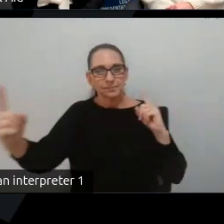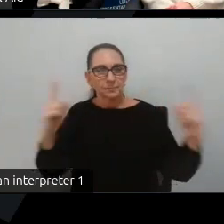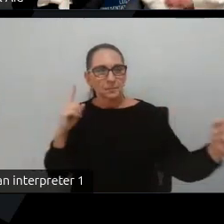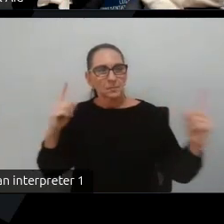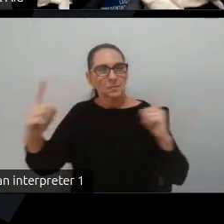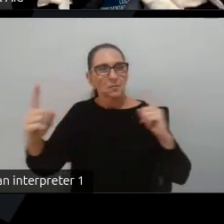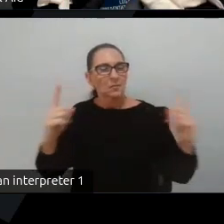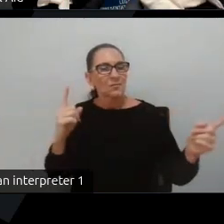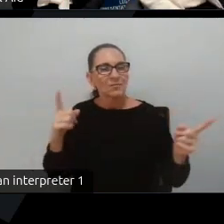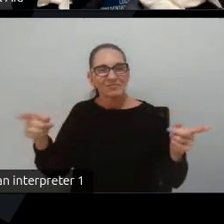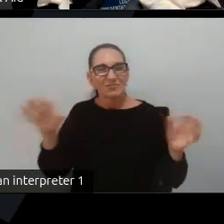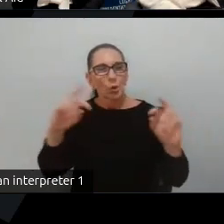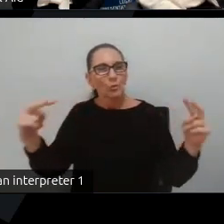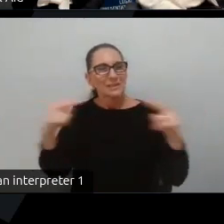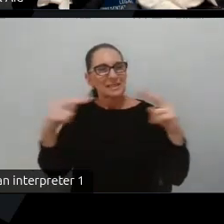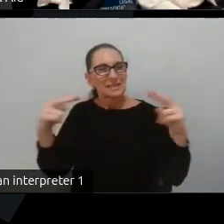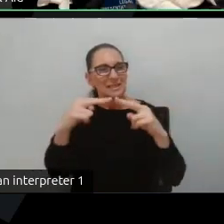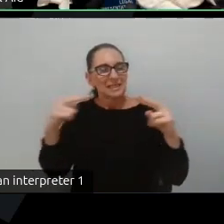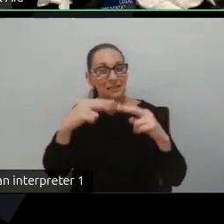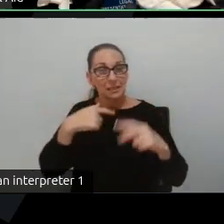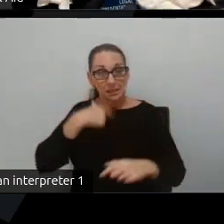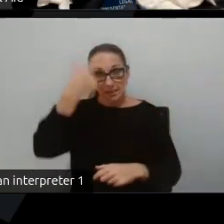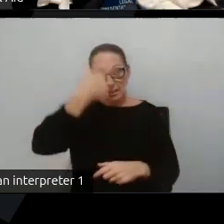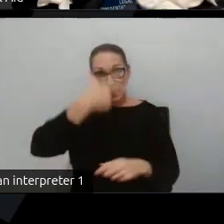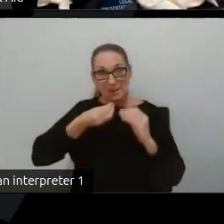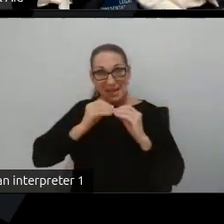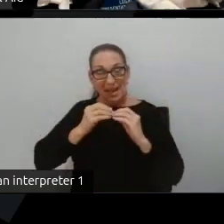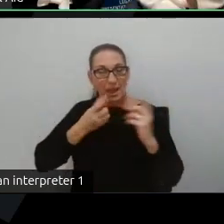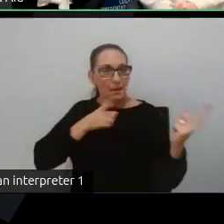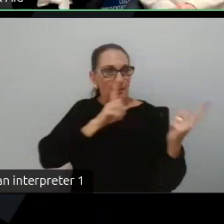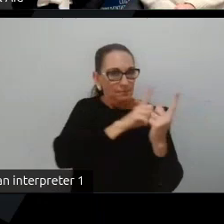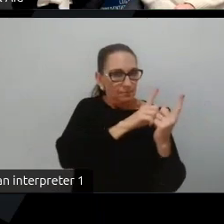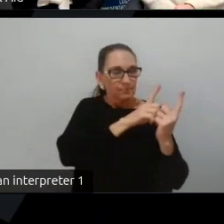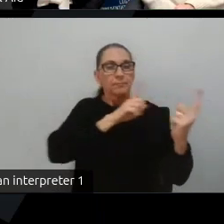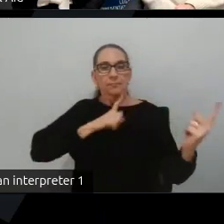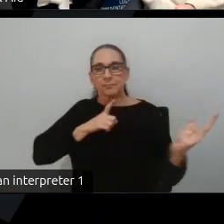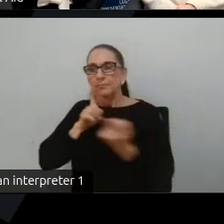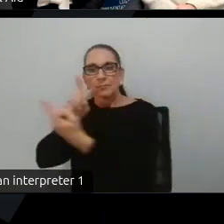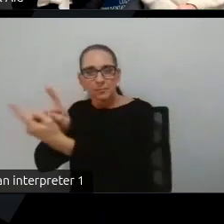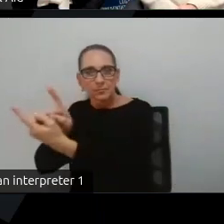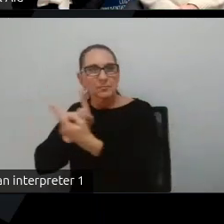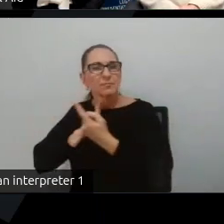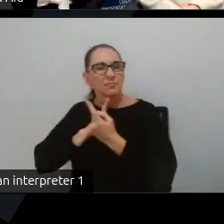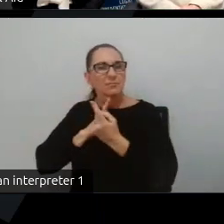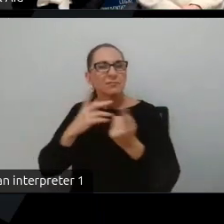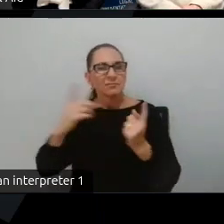and the mediator moves back and forth between the meetings. If the parties all agree and it's safe,